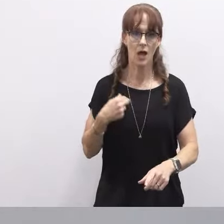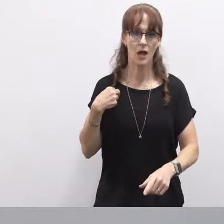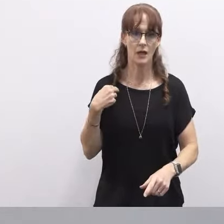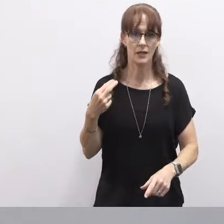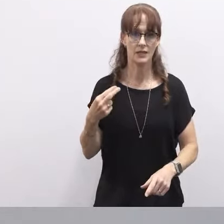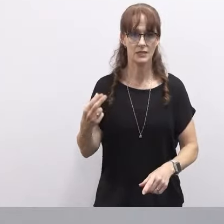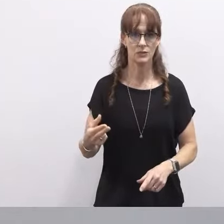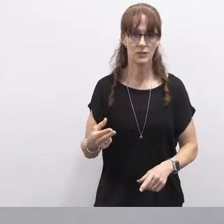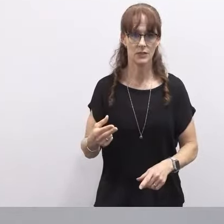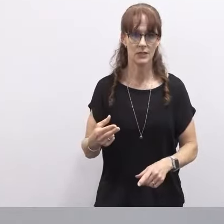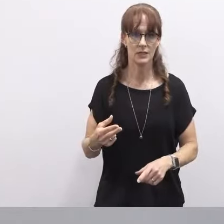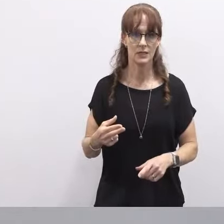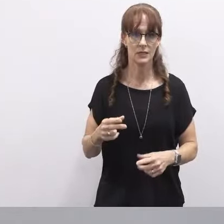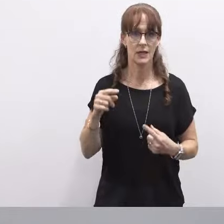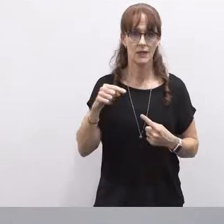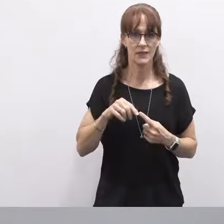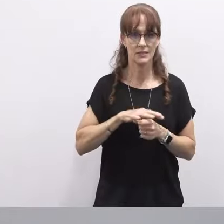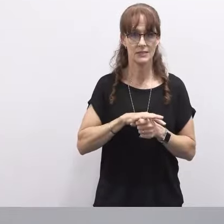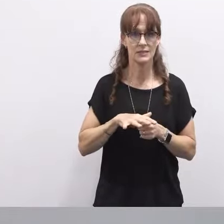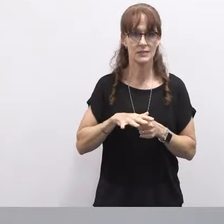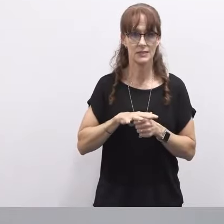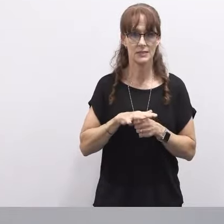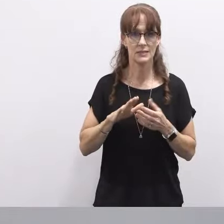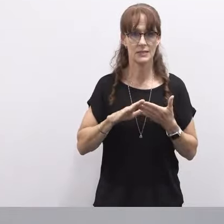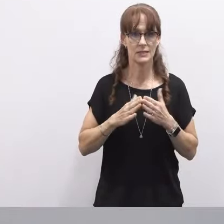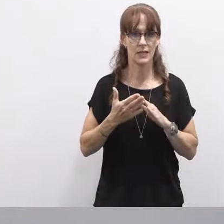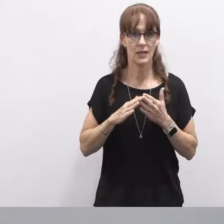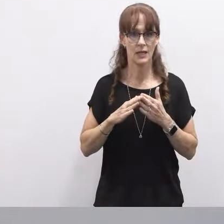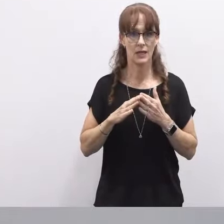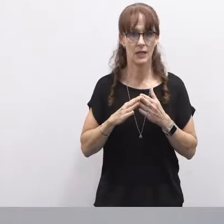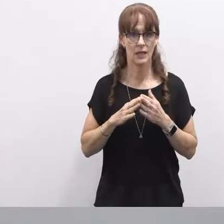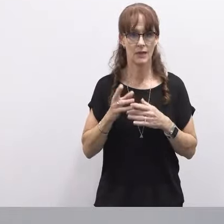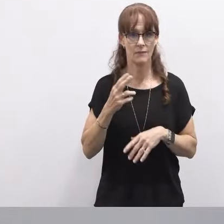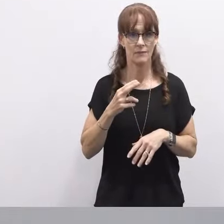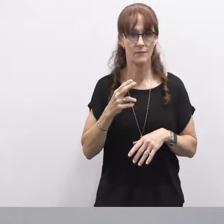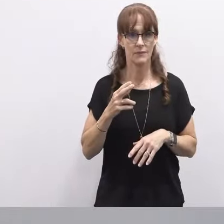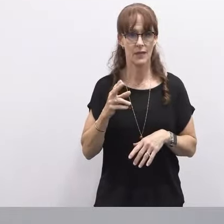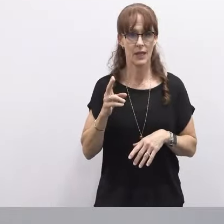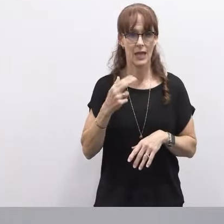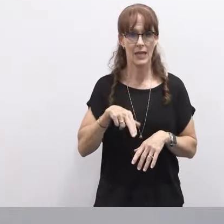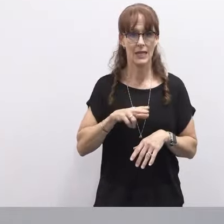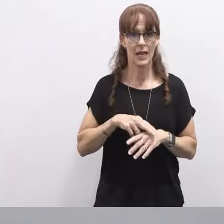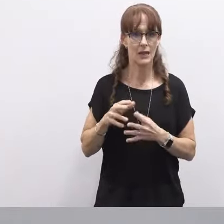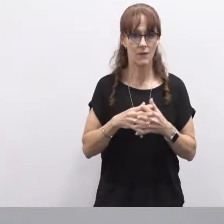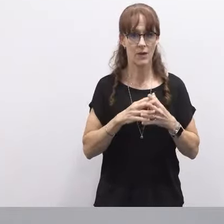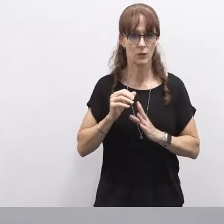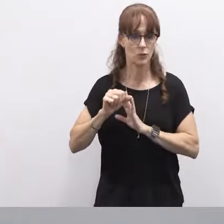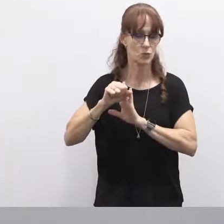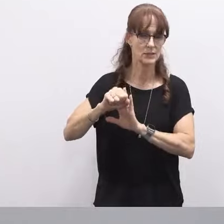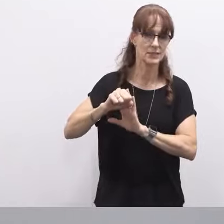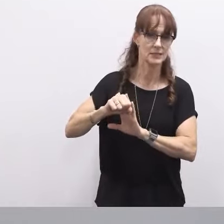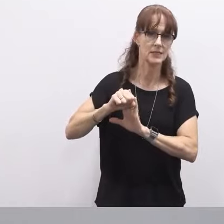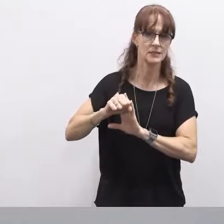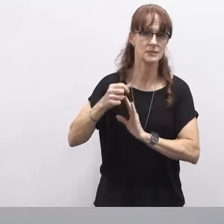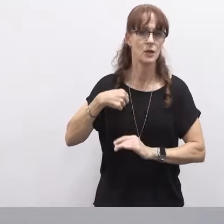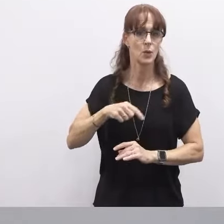and particularly in this part of town of native American resistance struggle, and that we can be also thankful